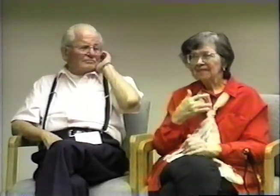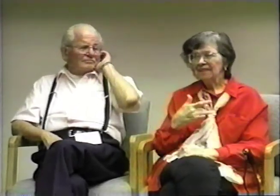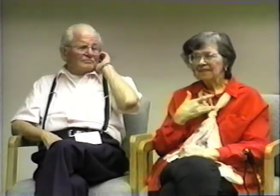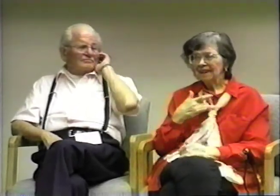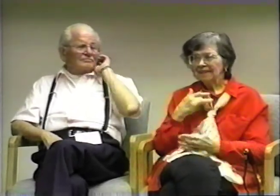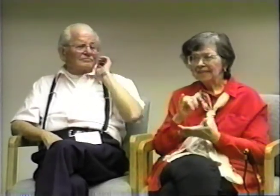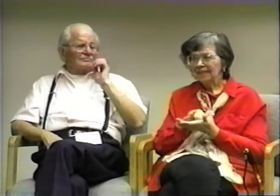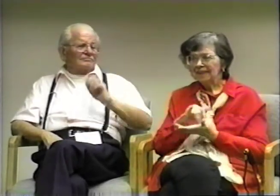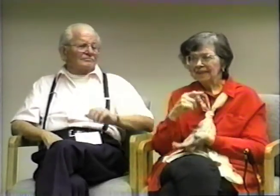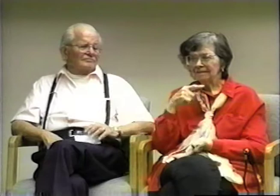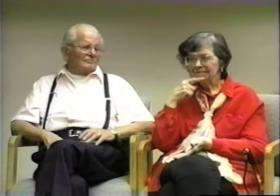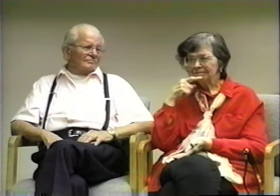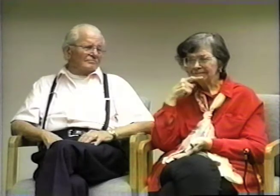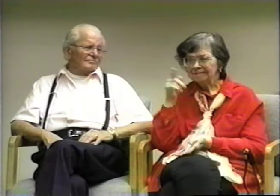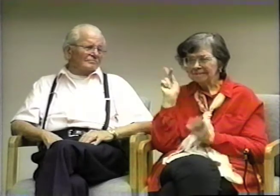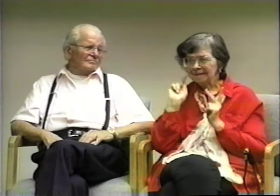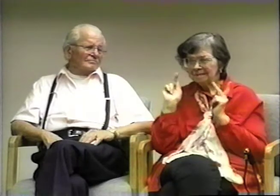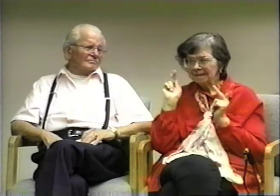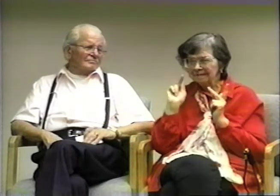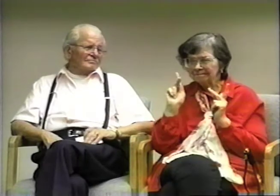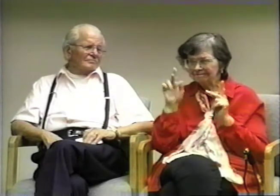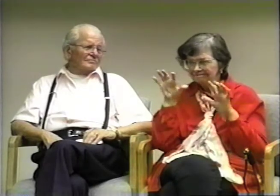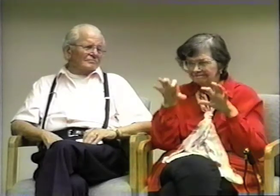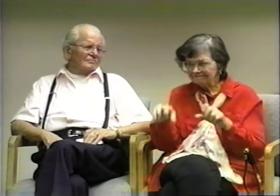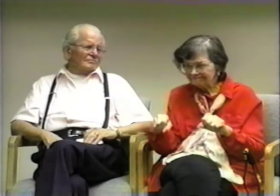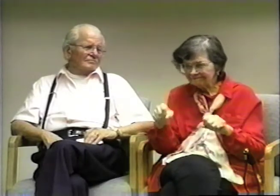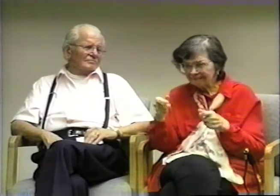However, I still think that hearing people